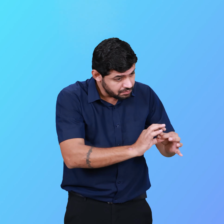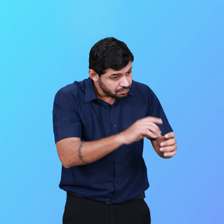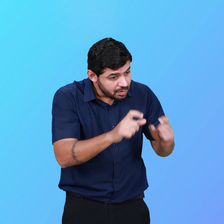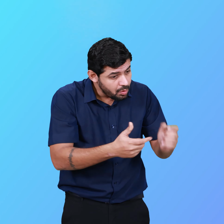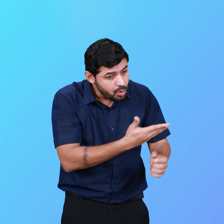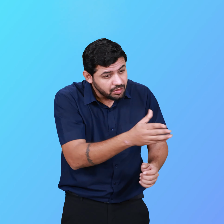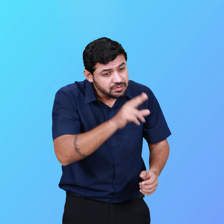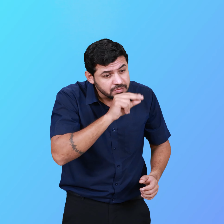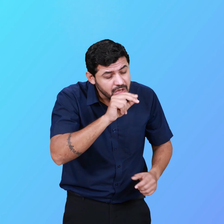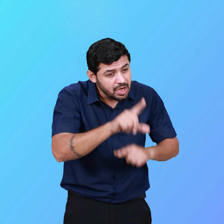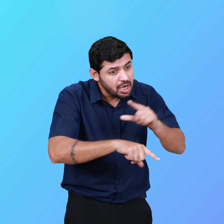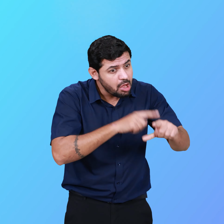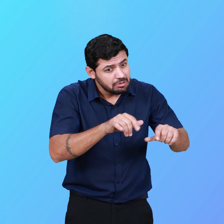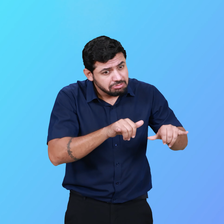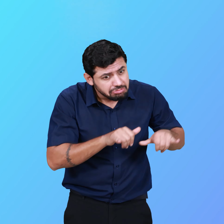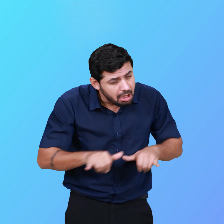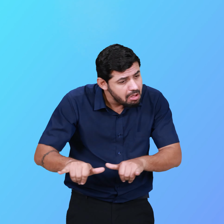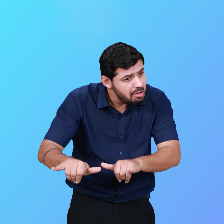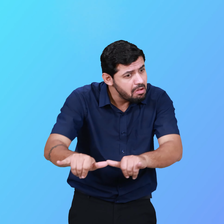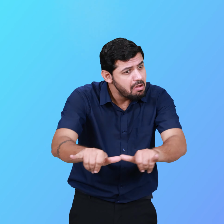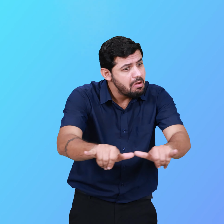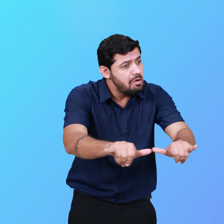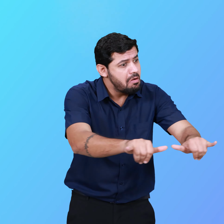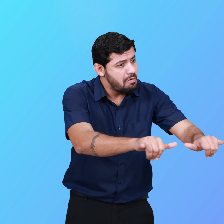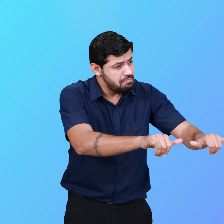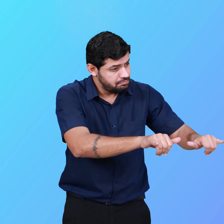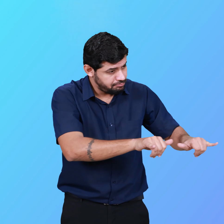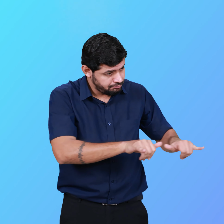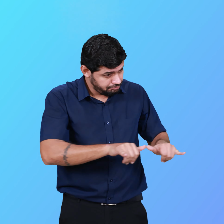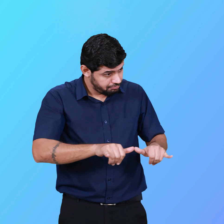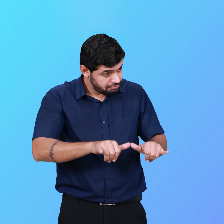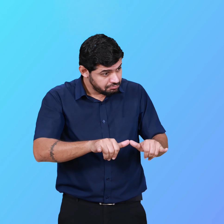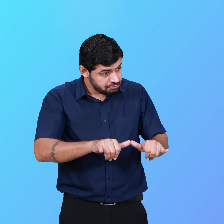And he said, “These people all speak the same language,